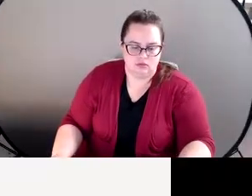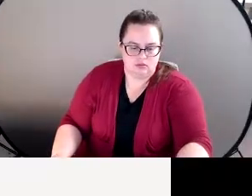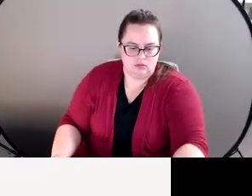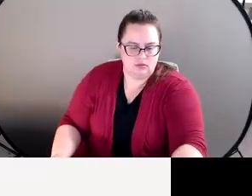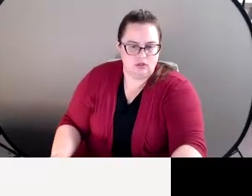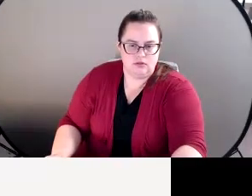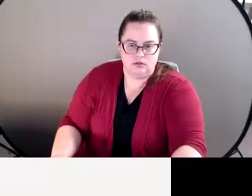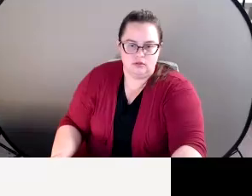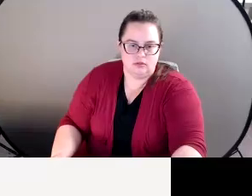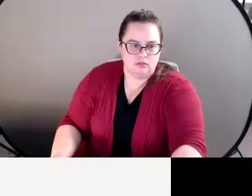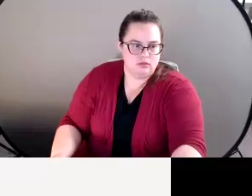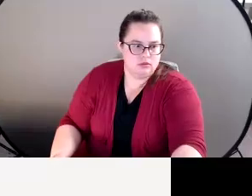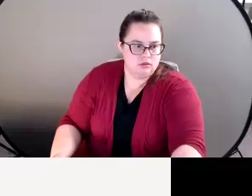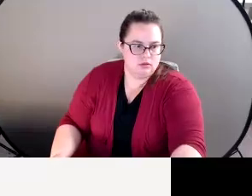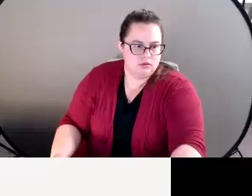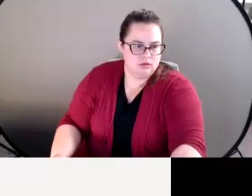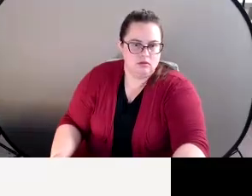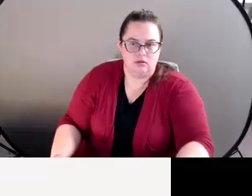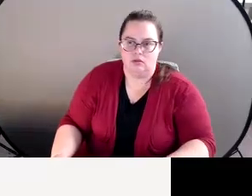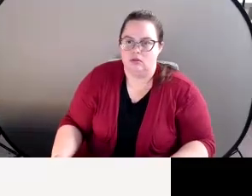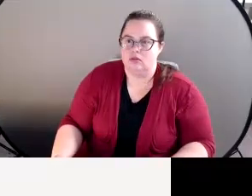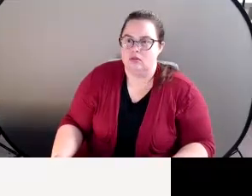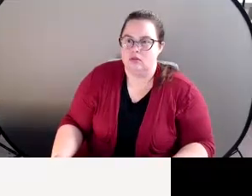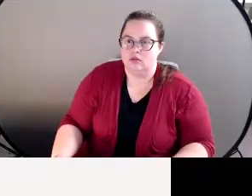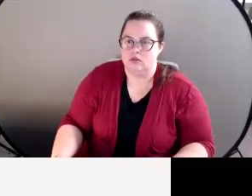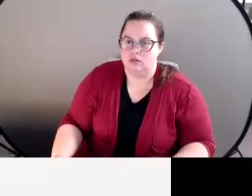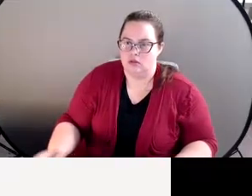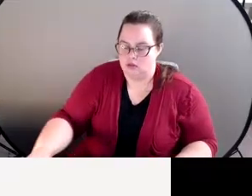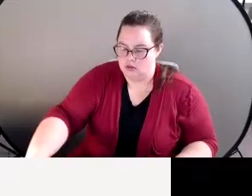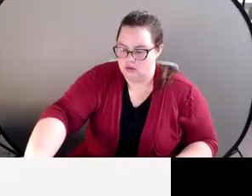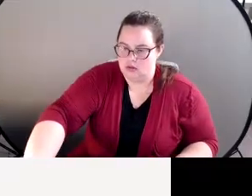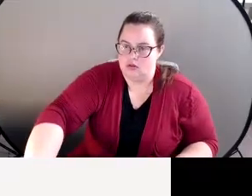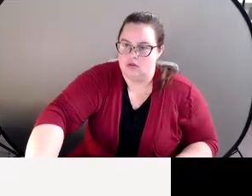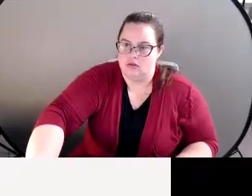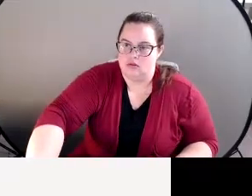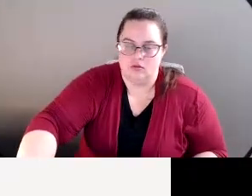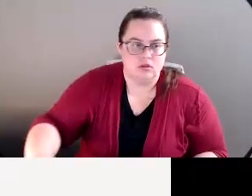go over some things that you can do, on the first week, and onwards.